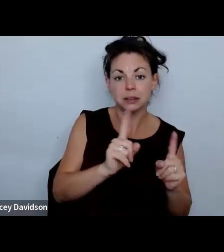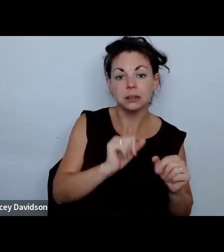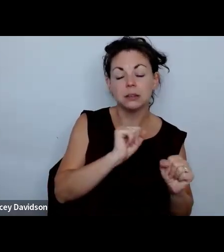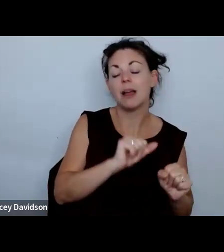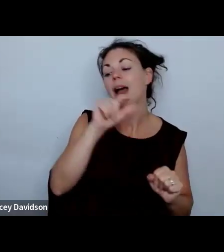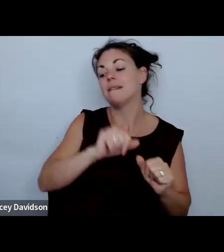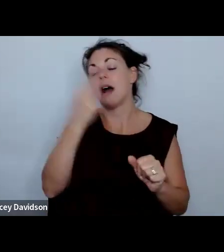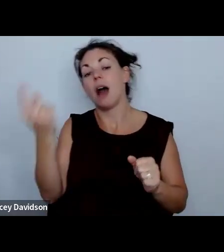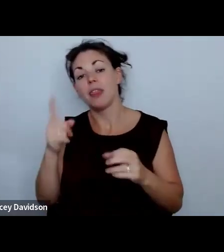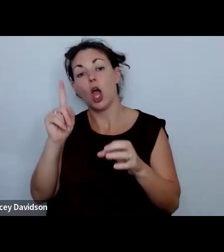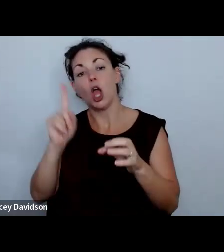and that's where you can ask questions